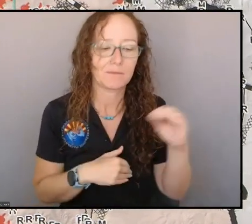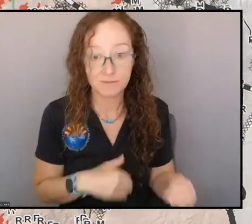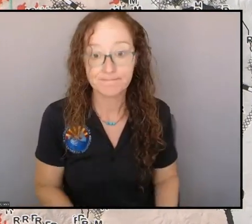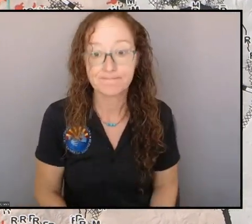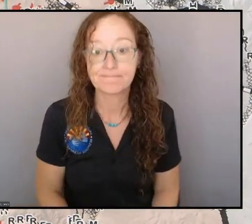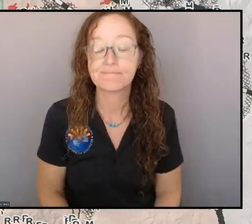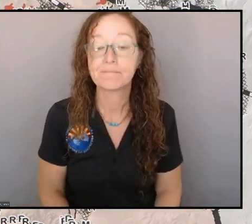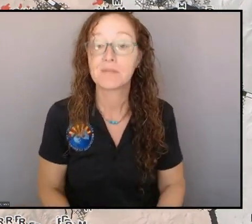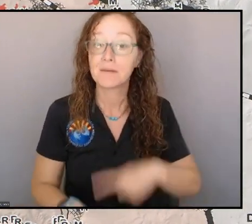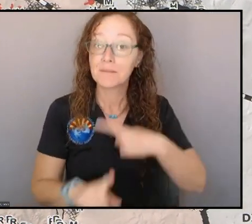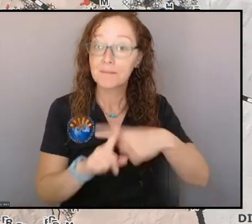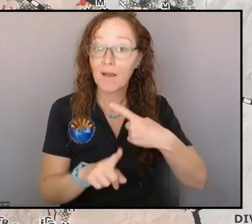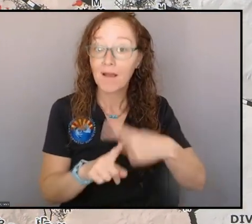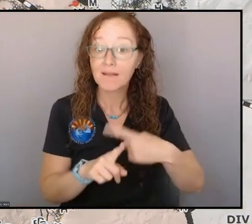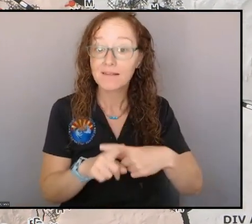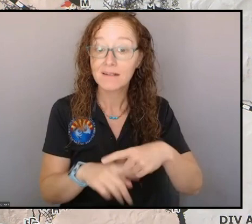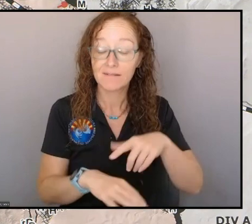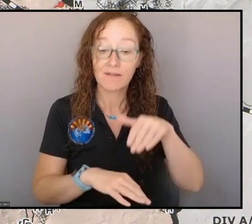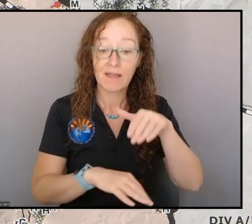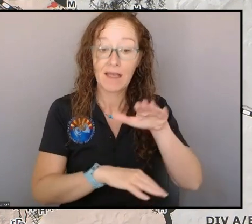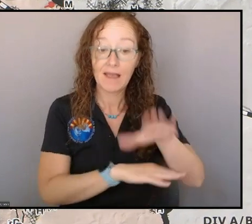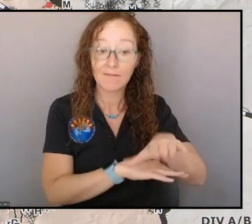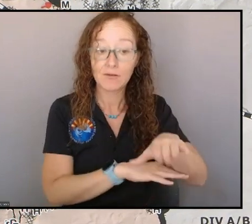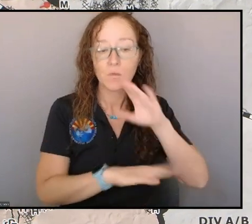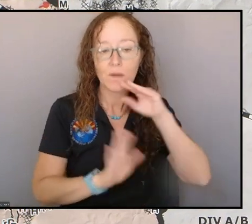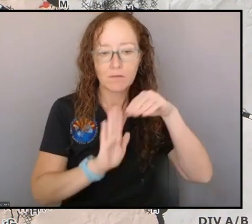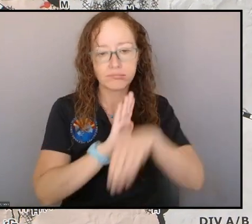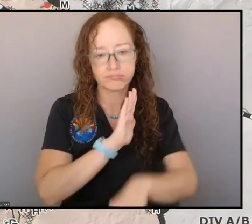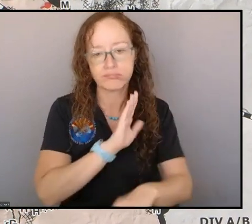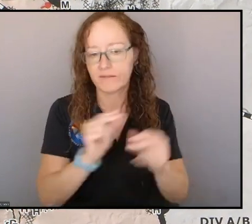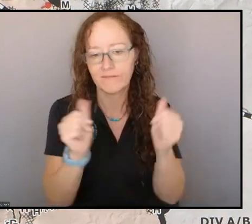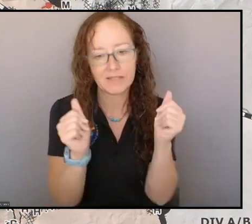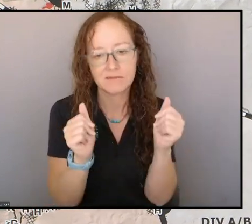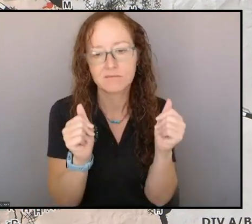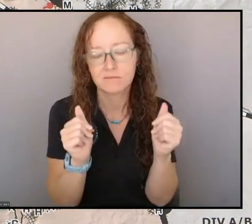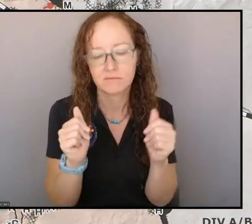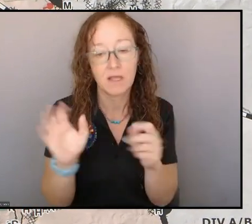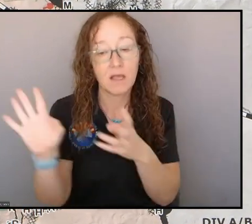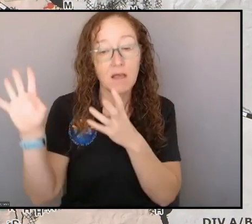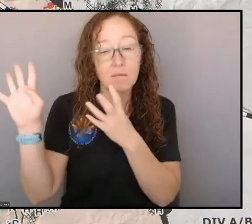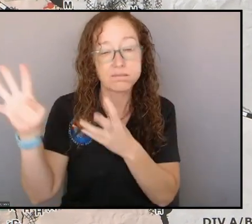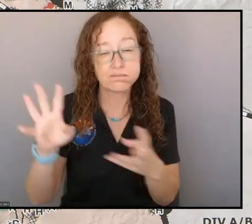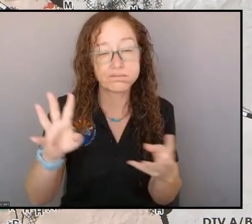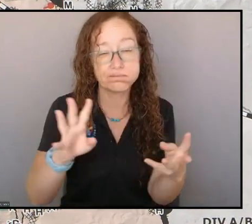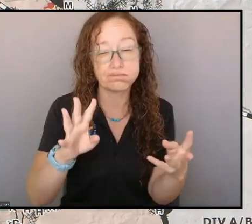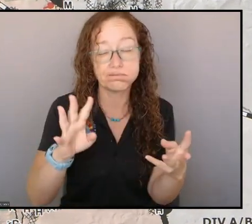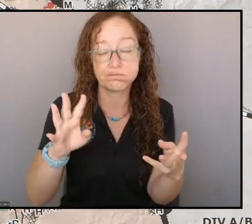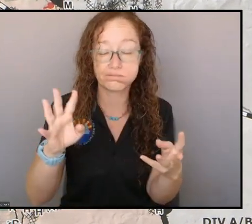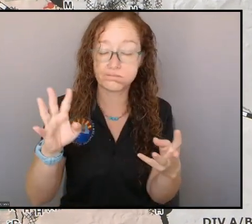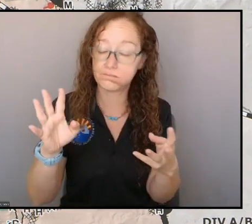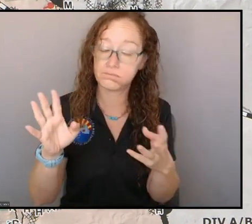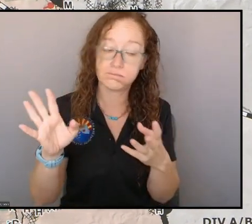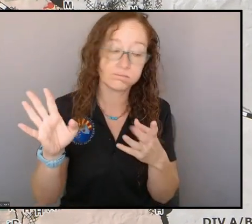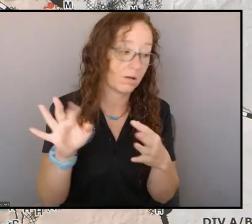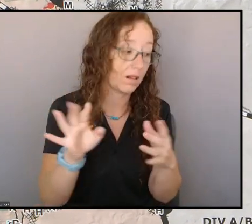quickly this afternoon. So that core of strong winds aloft, moving on east. And that will leave us with a very quick